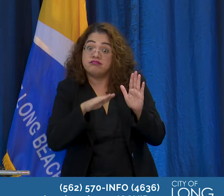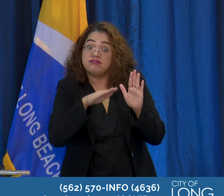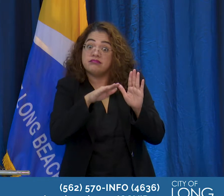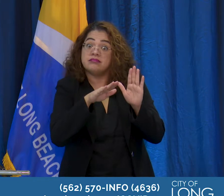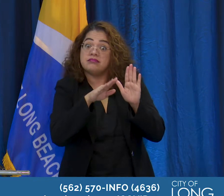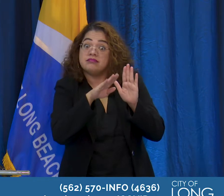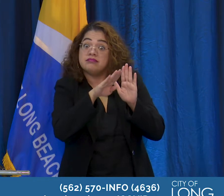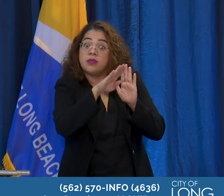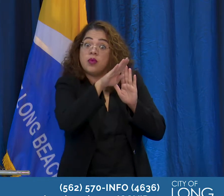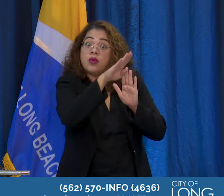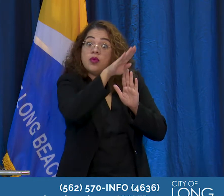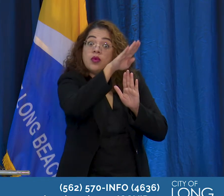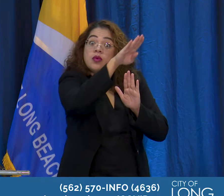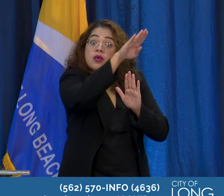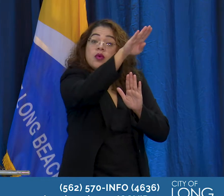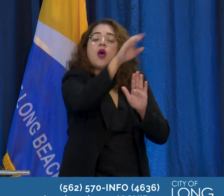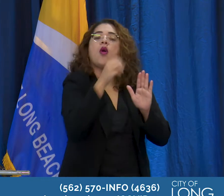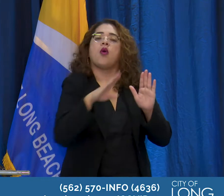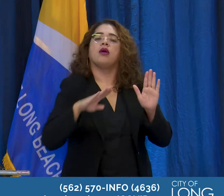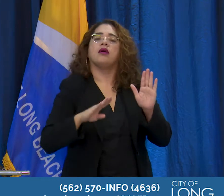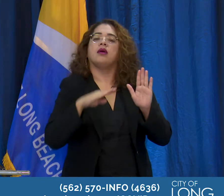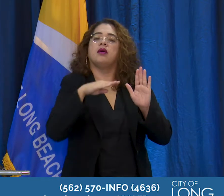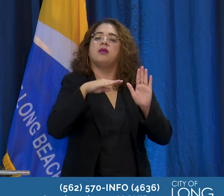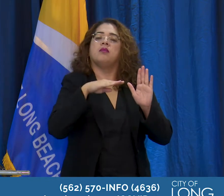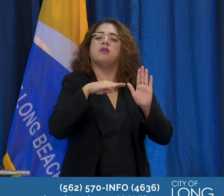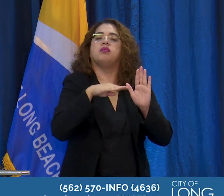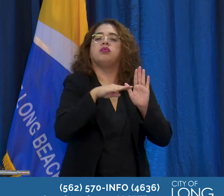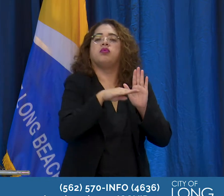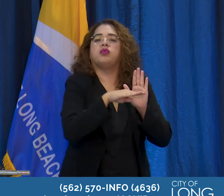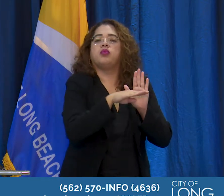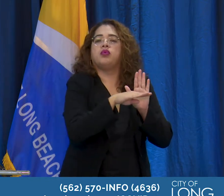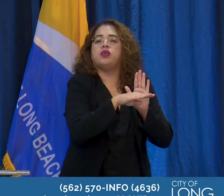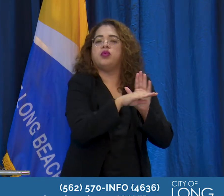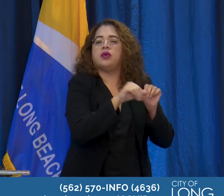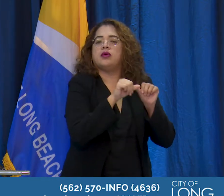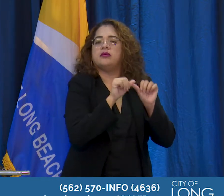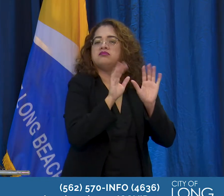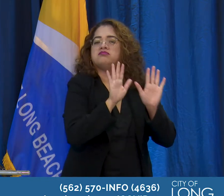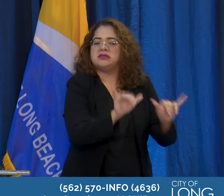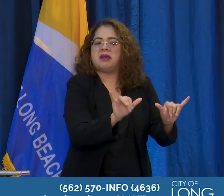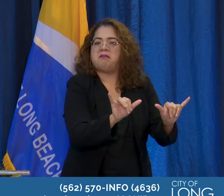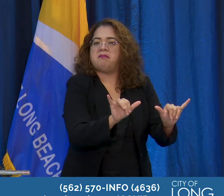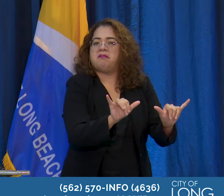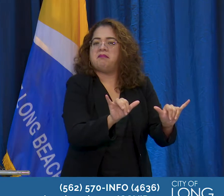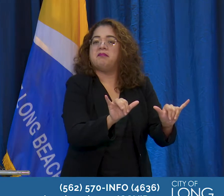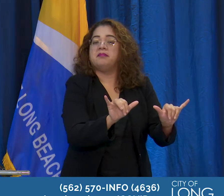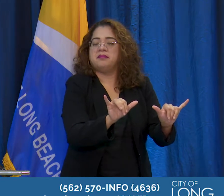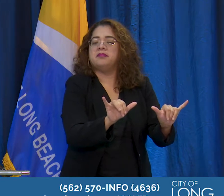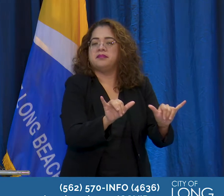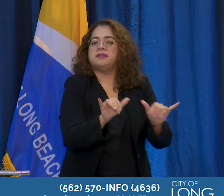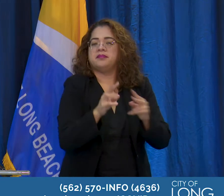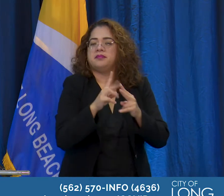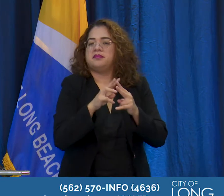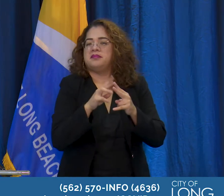Or is it going to be a new plateau, so it goes up a little bit and then it kind of you know stays at that level.